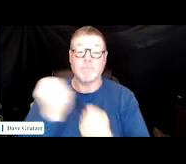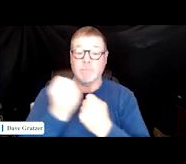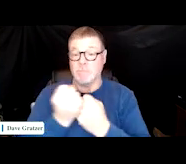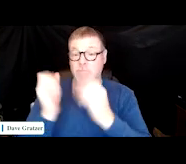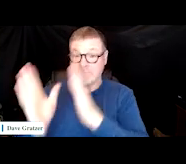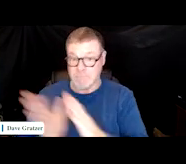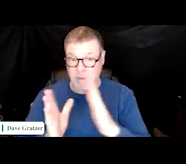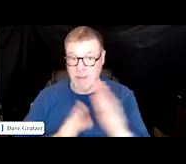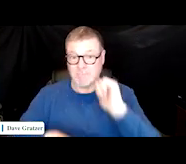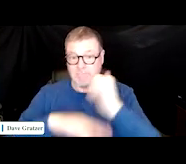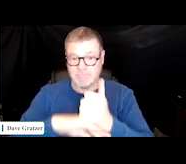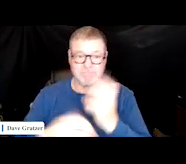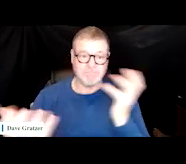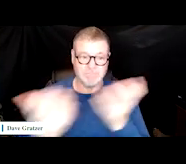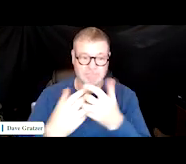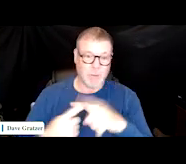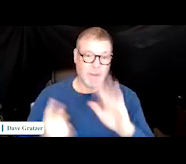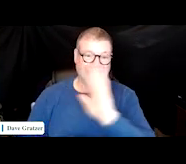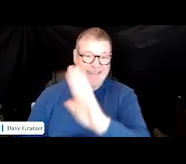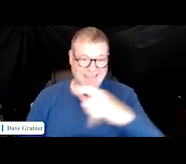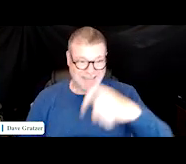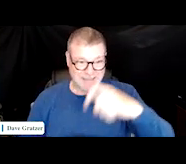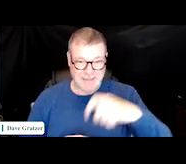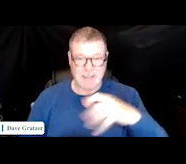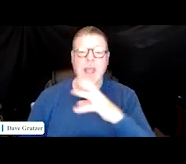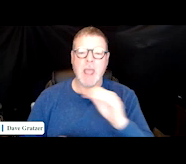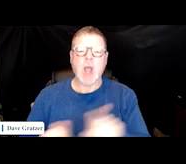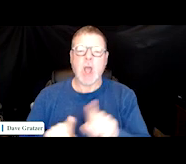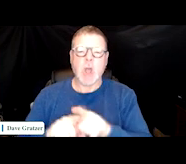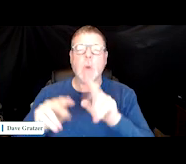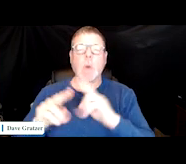tailored to his needs. And we also used some harm reduction skills